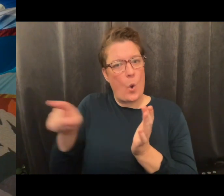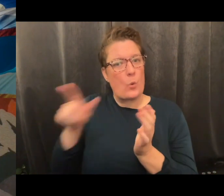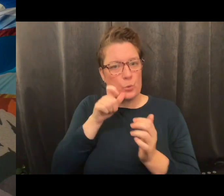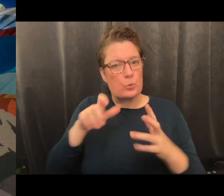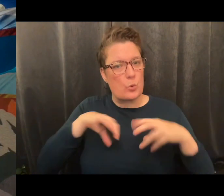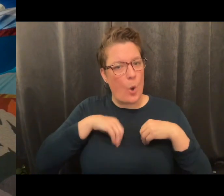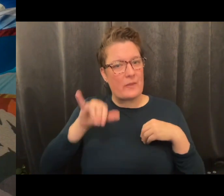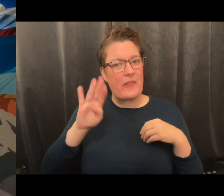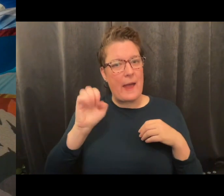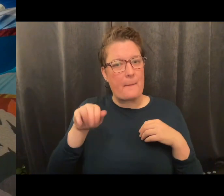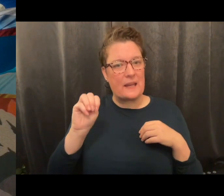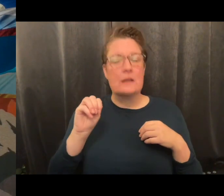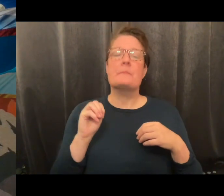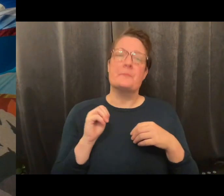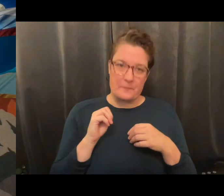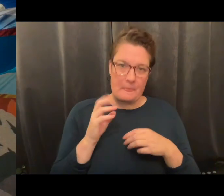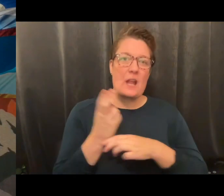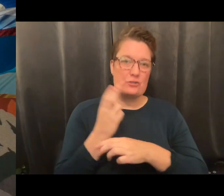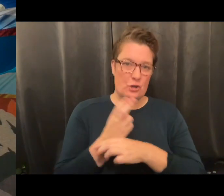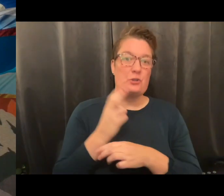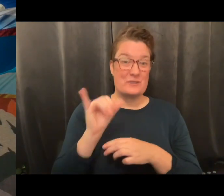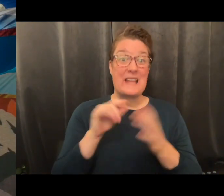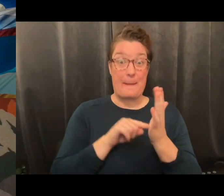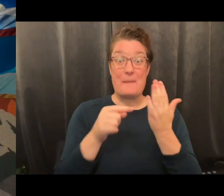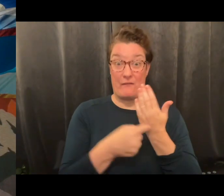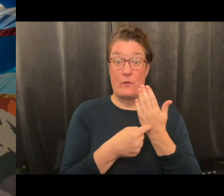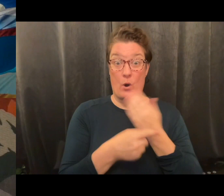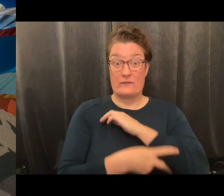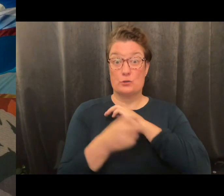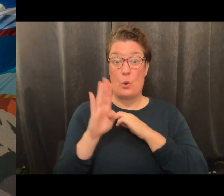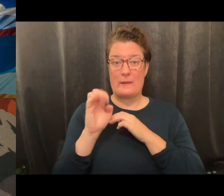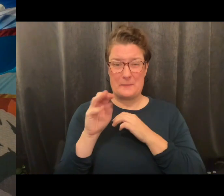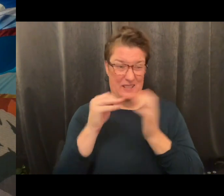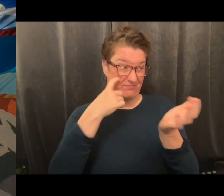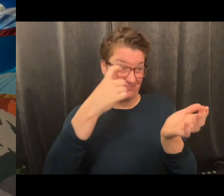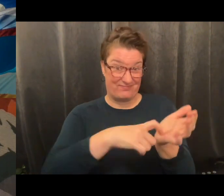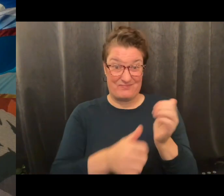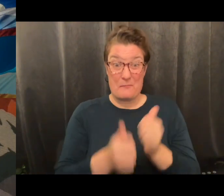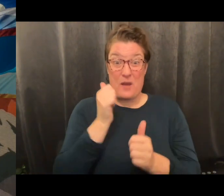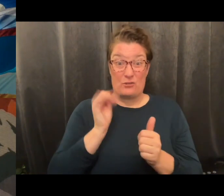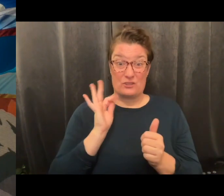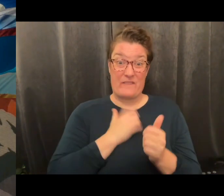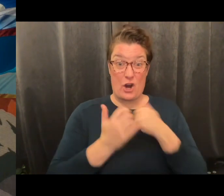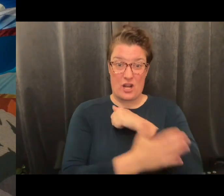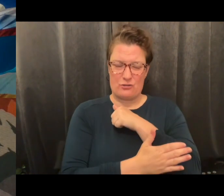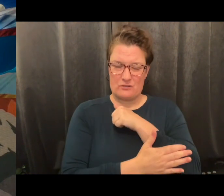of the fact that much of our country was built on stolen land." I mean, all of it was " with stolen lives and stolen labor."